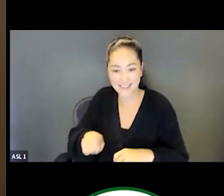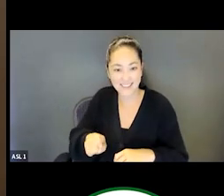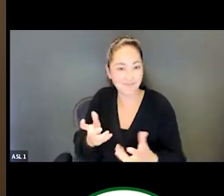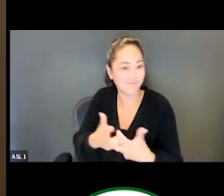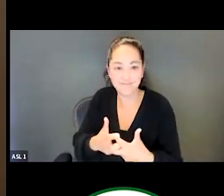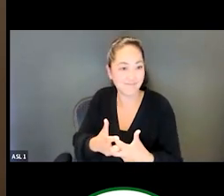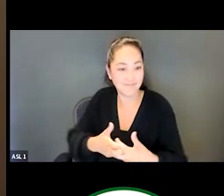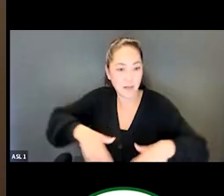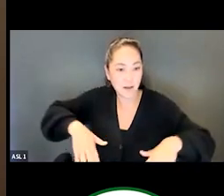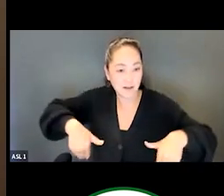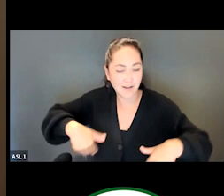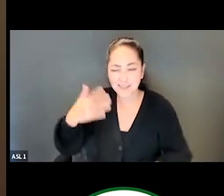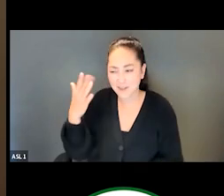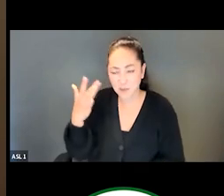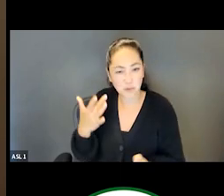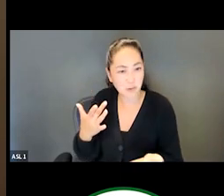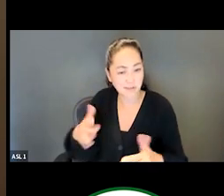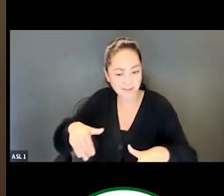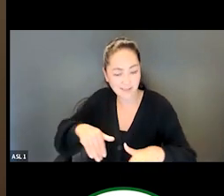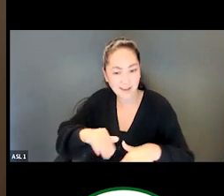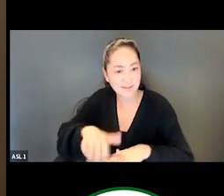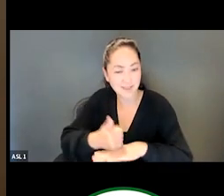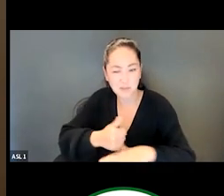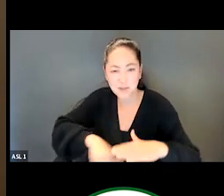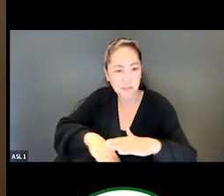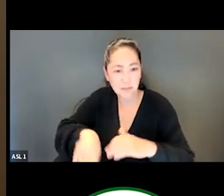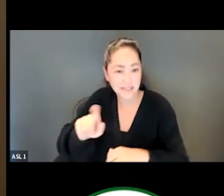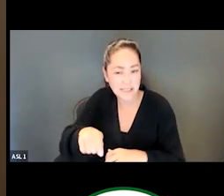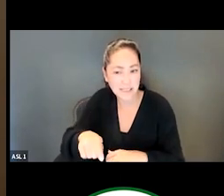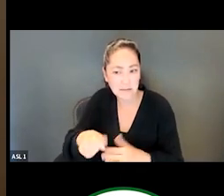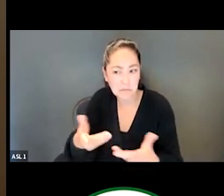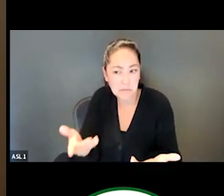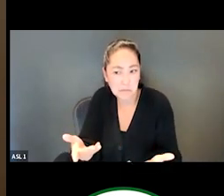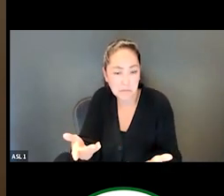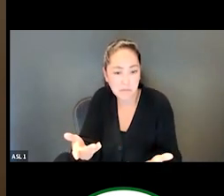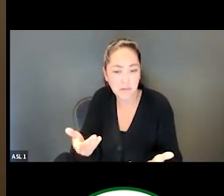running parks back from getting that work done that should be expected as a minute?